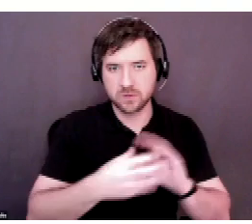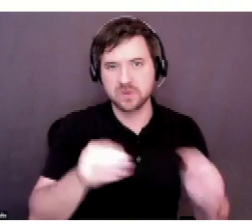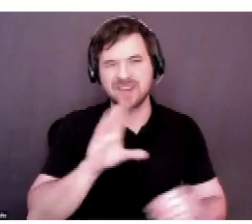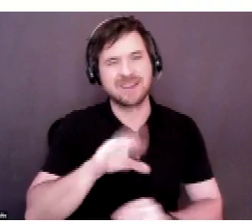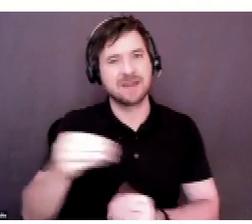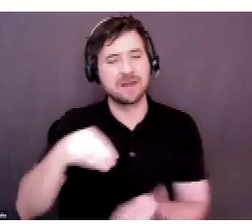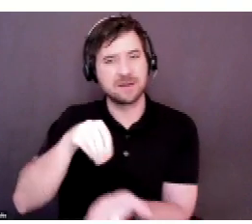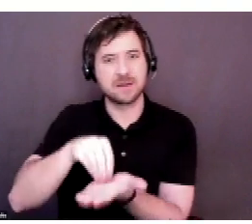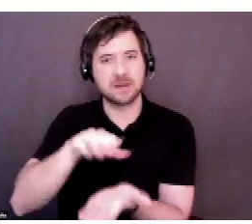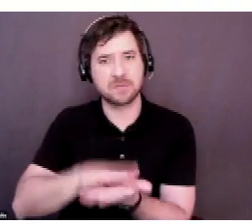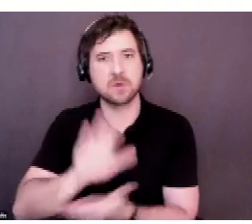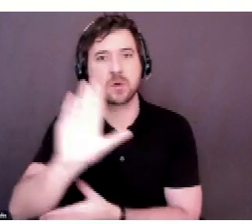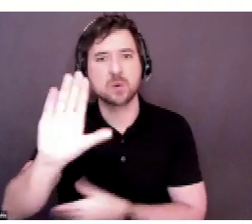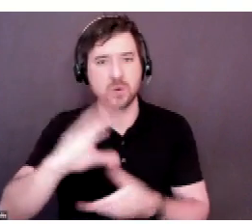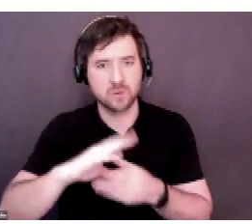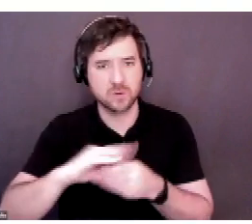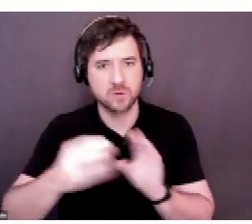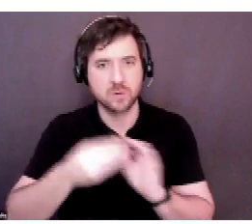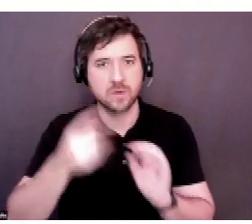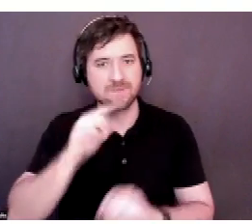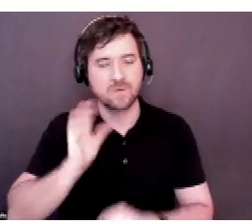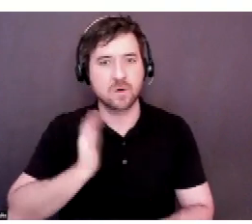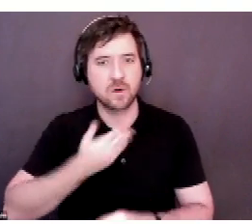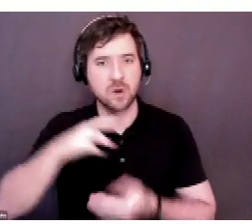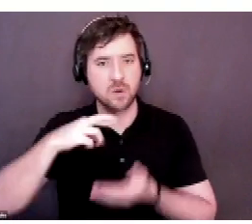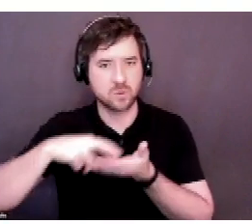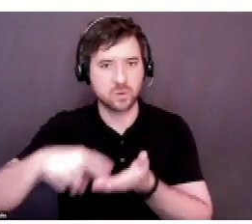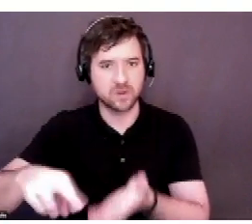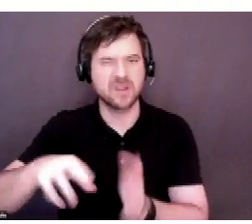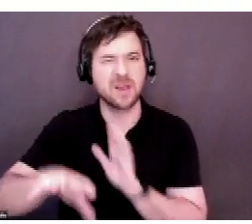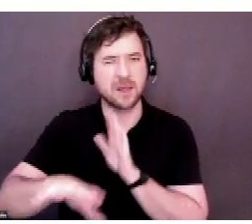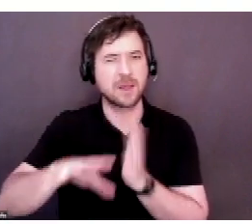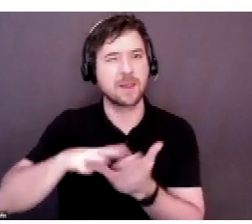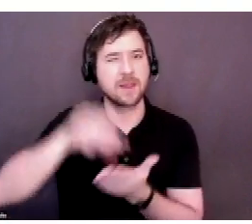For our research, to learn more about your experiences,